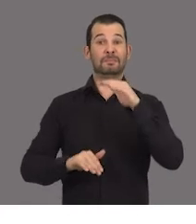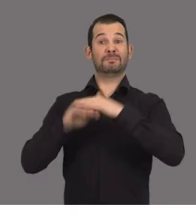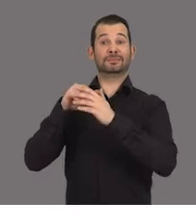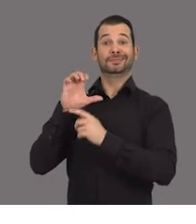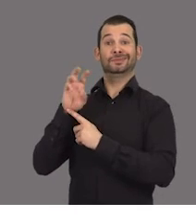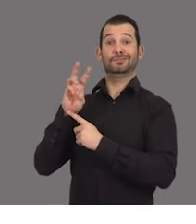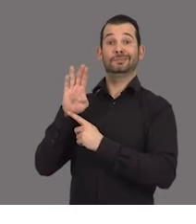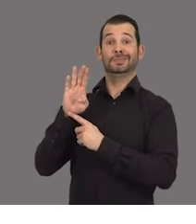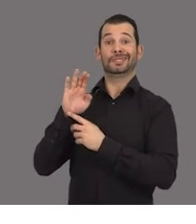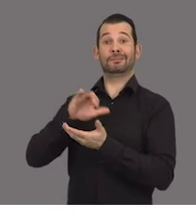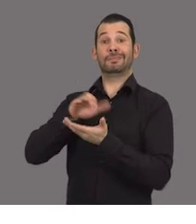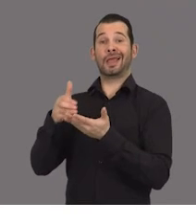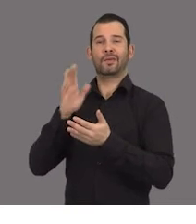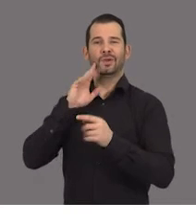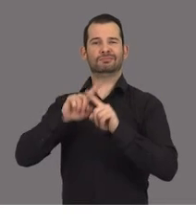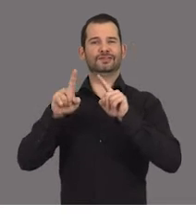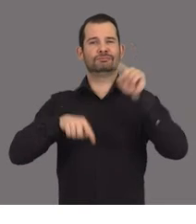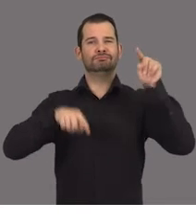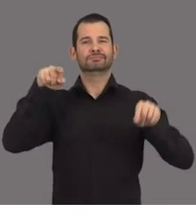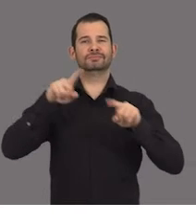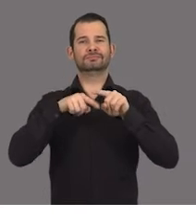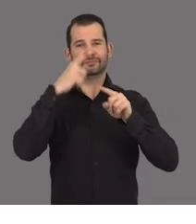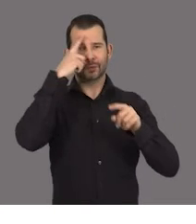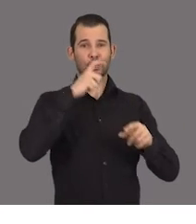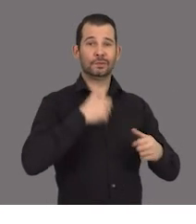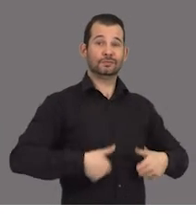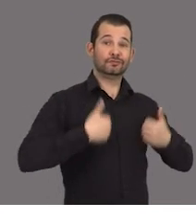Let’s look into the eligibility for the Canada workers benefit.